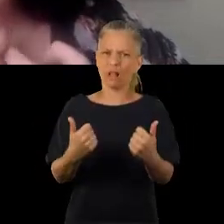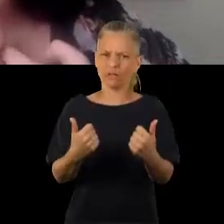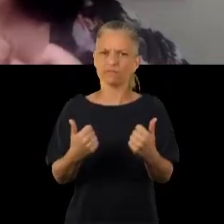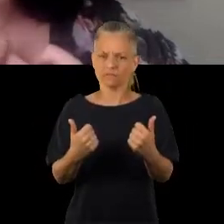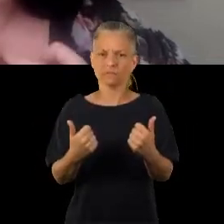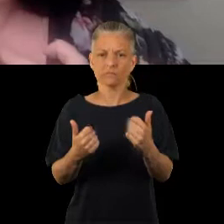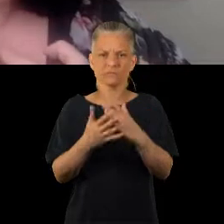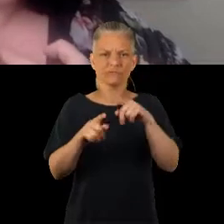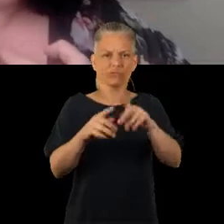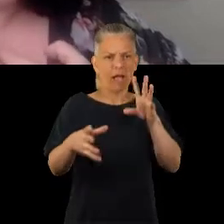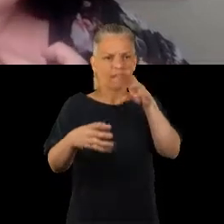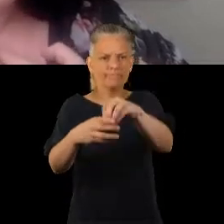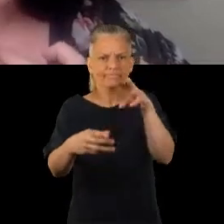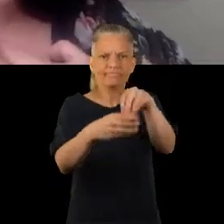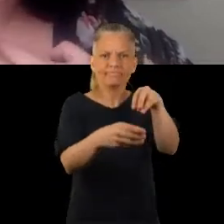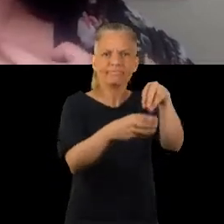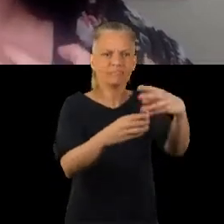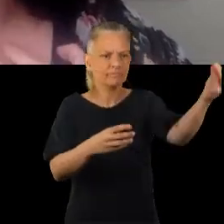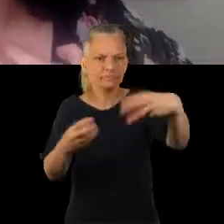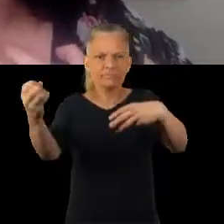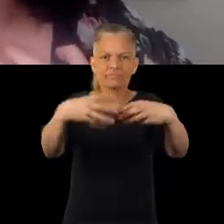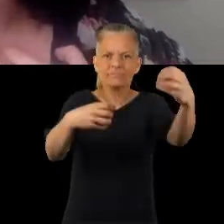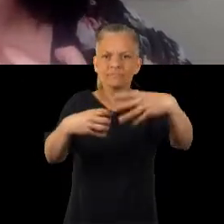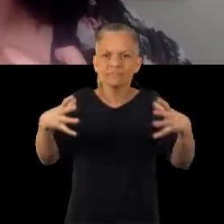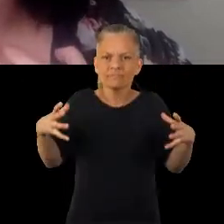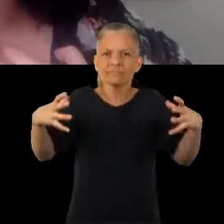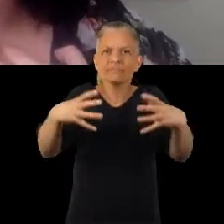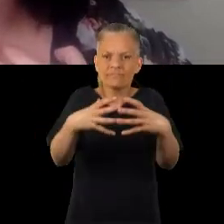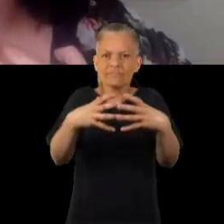to be honest, for me, that transformed my experience of mental health services.